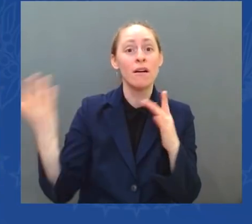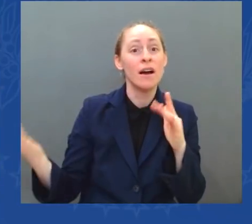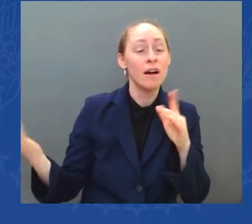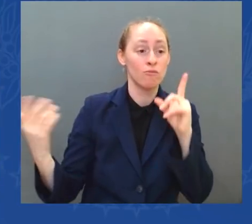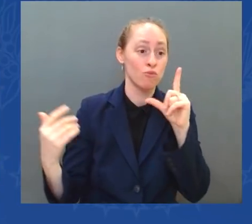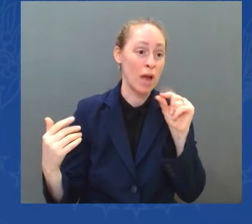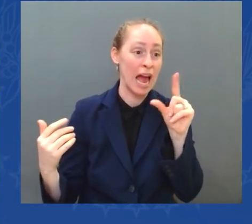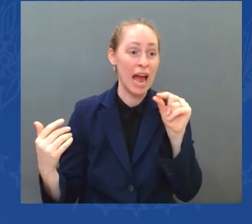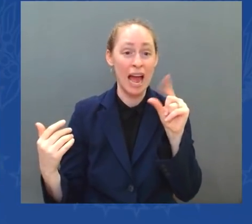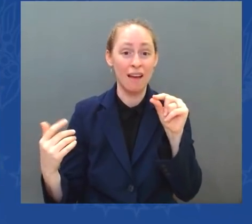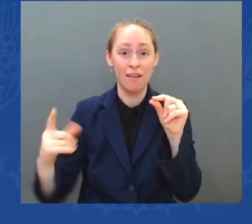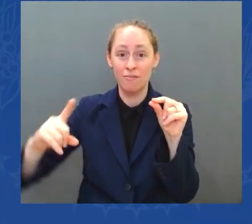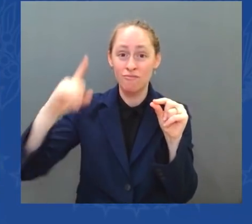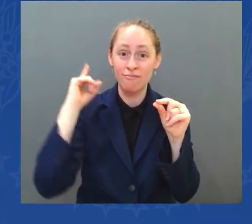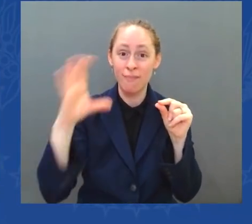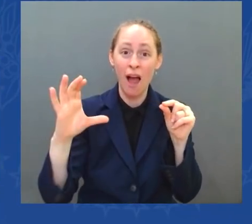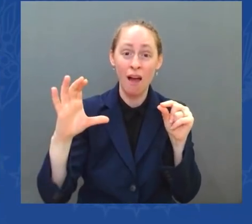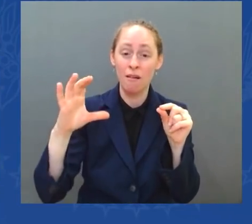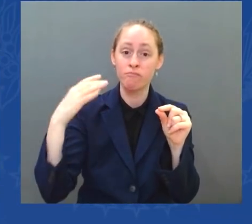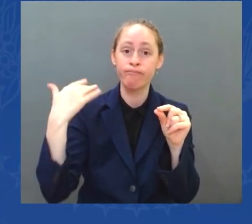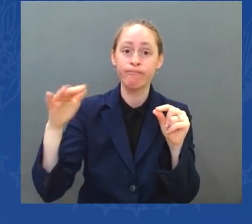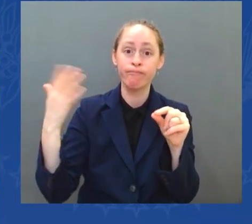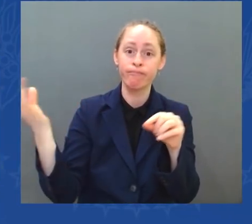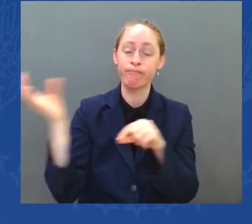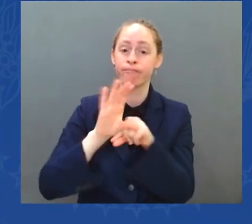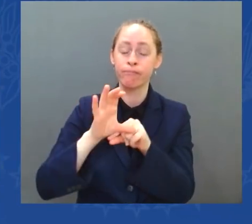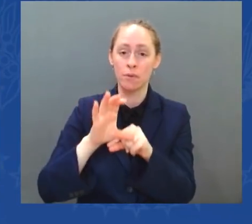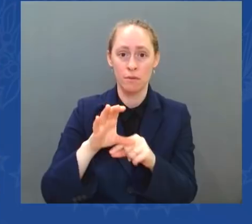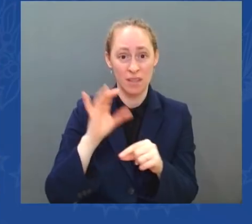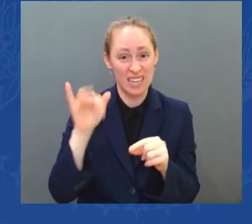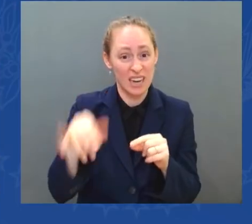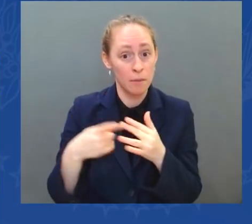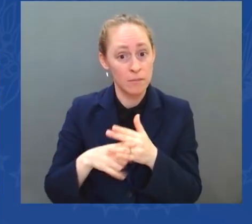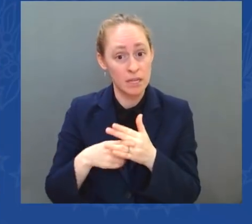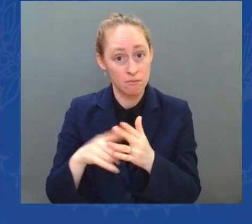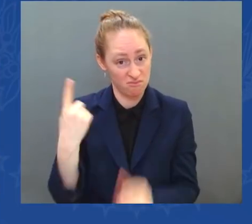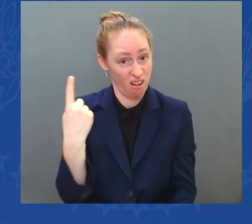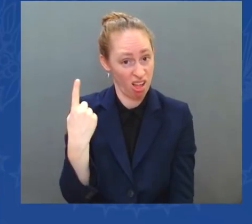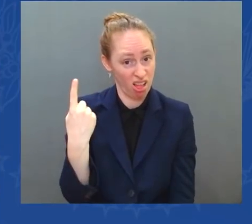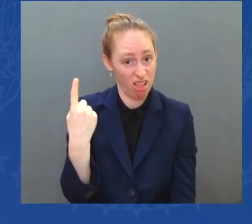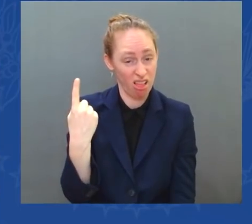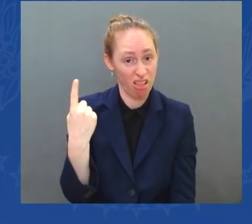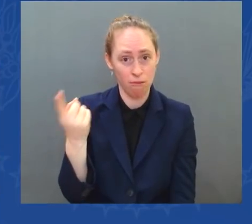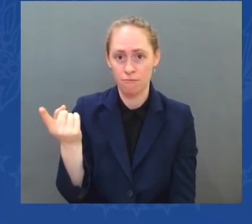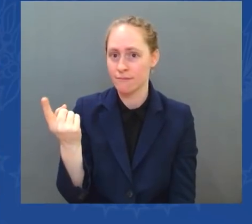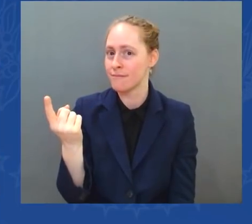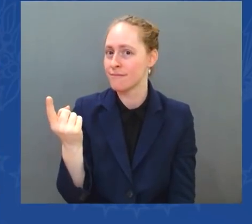And Intel isn't alone; we're seeing it right here thanks to the leadership of Governor Cooper and Congresswoman Manning.